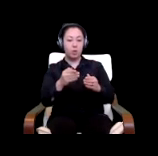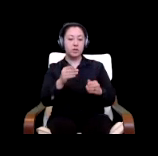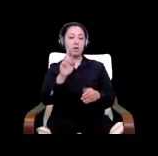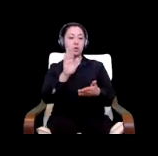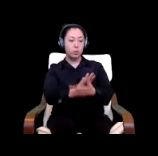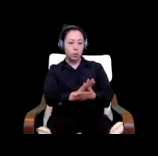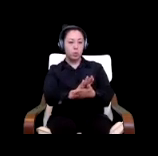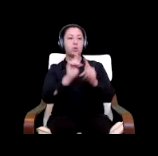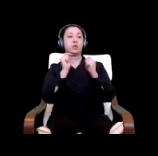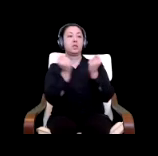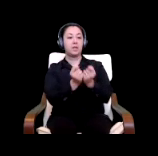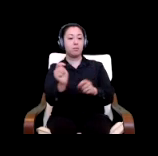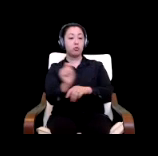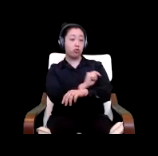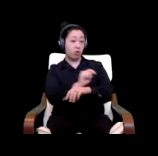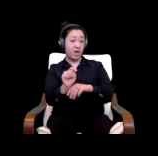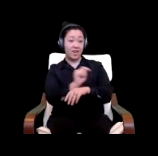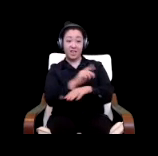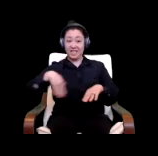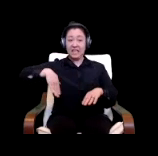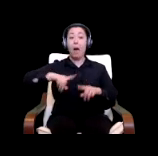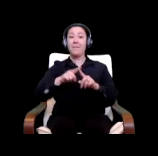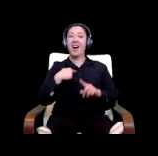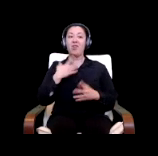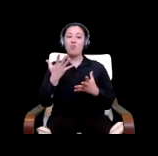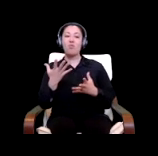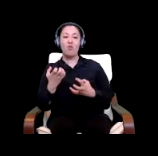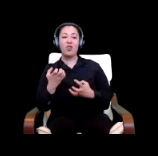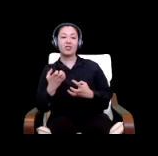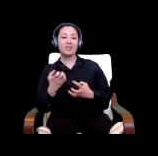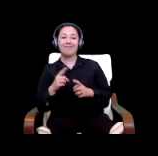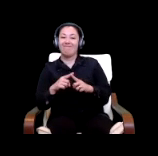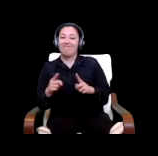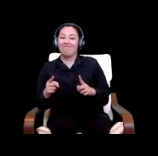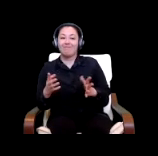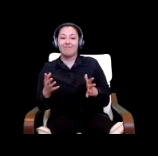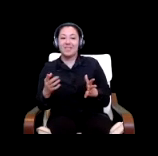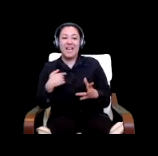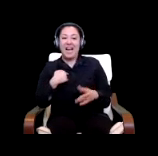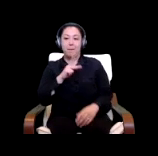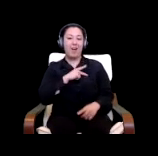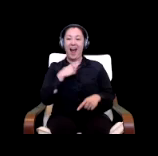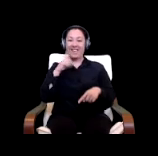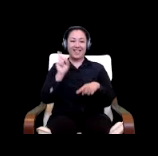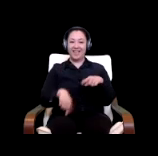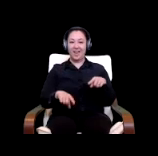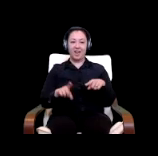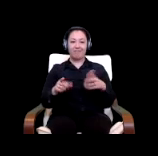love to in my career I am just not -- I personally cannot do that as a graduate student but I'm